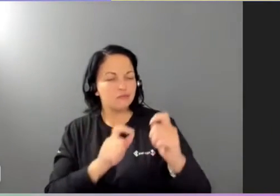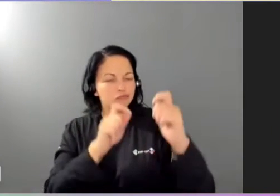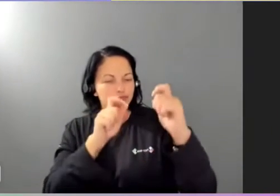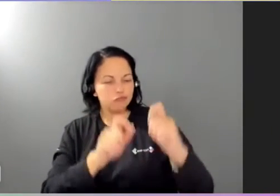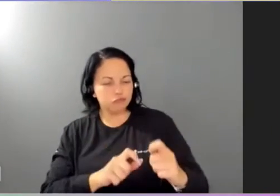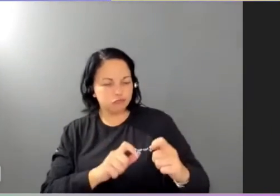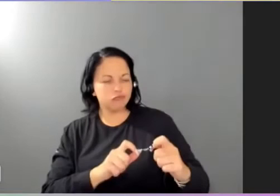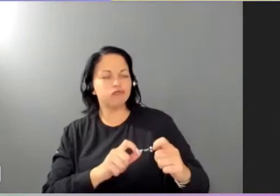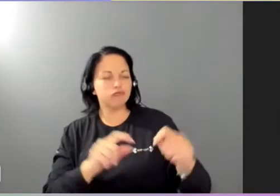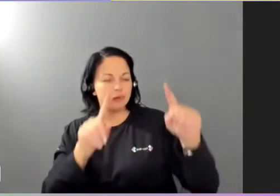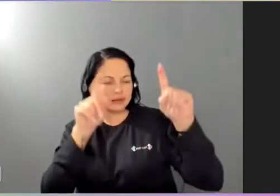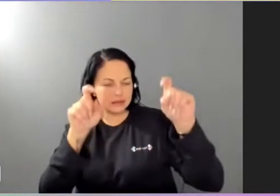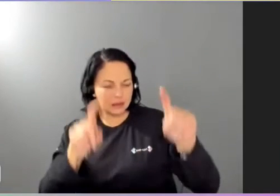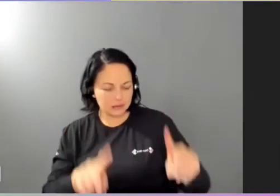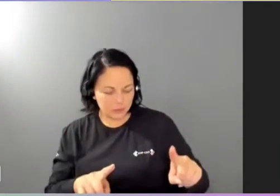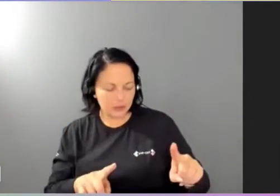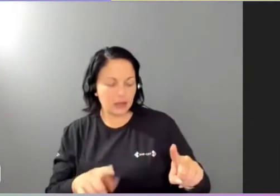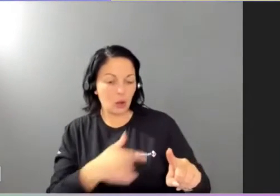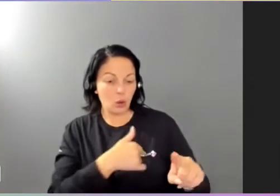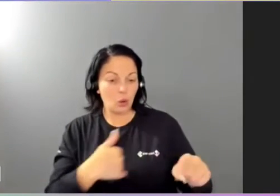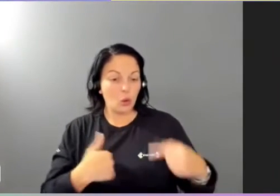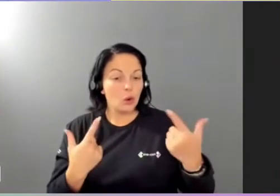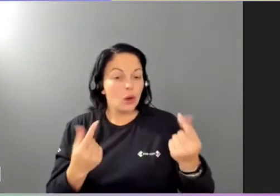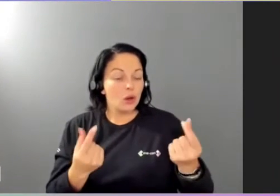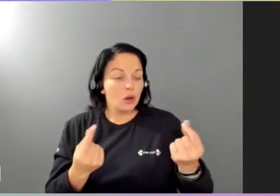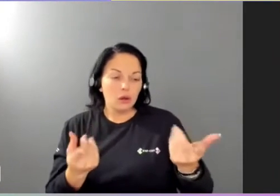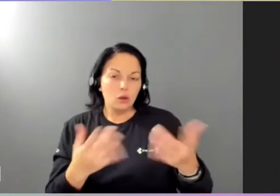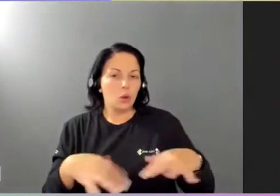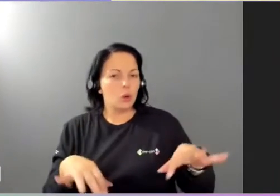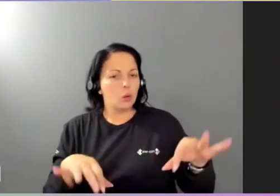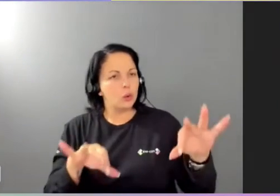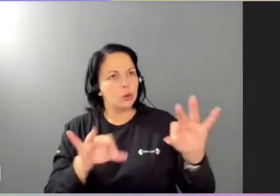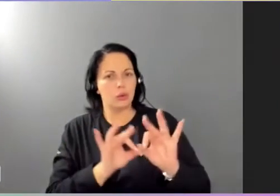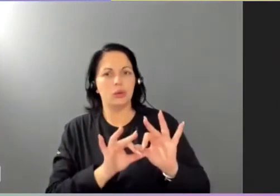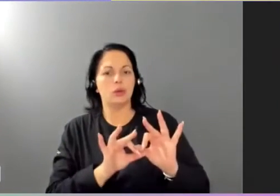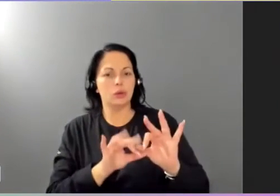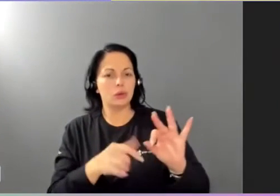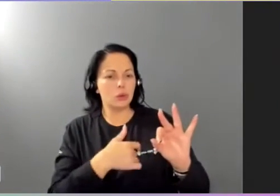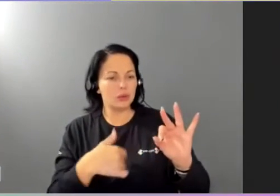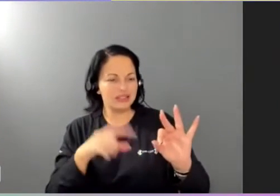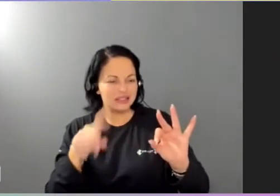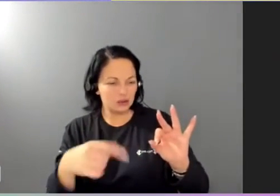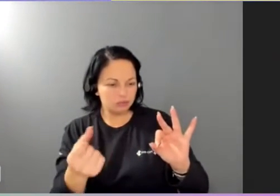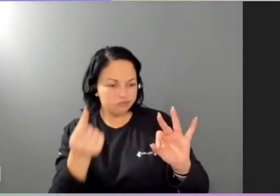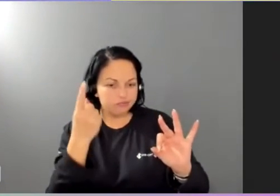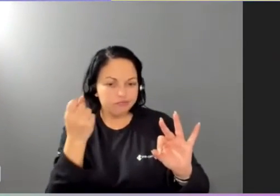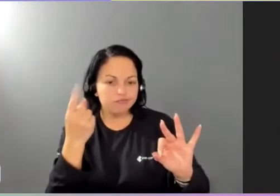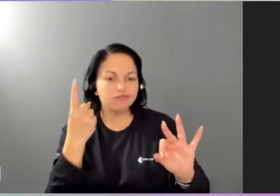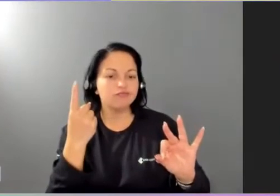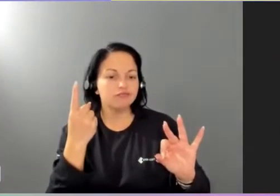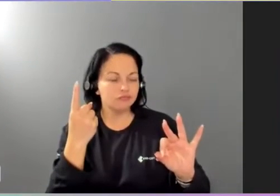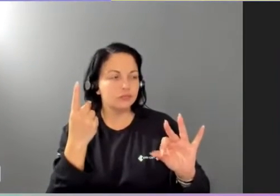right. And what we're trying to do is is shine a light and create an accurate sort of assessment of where we are,